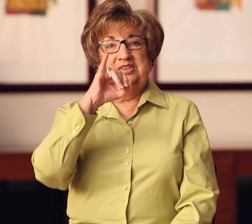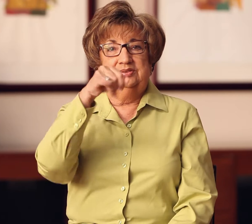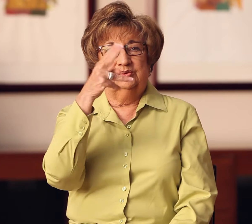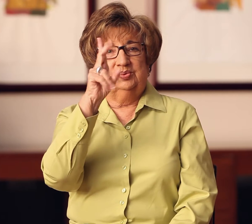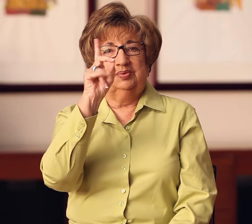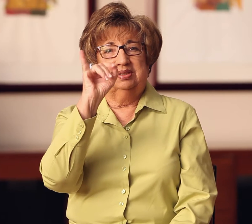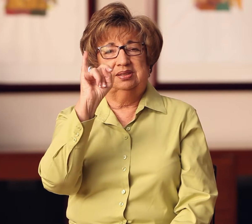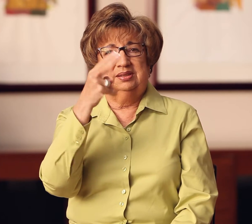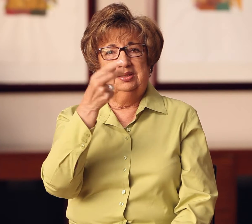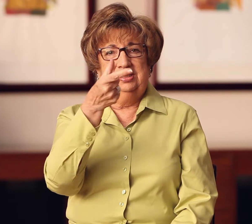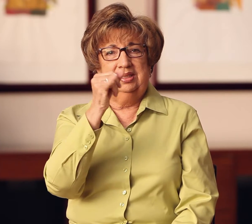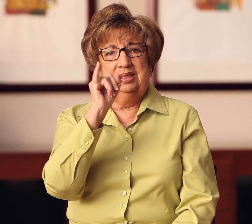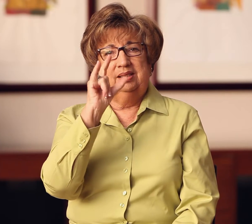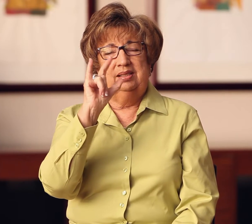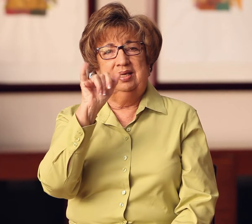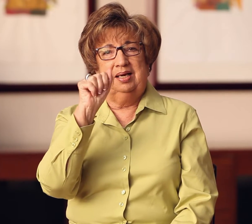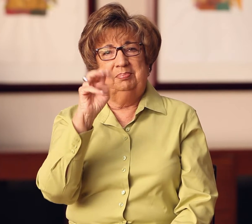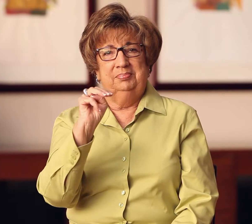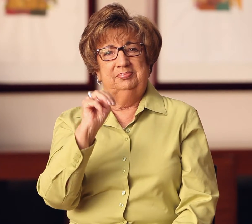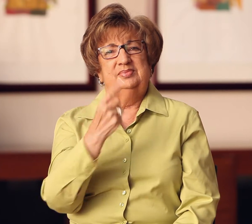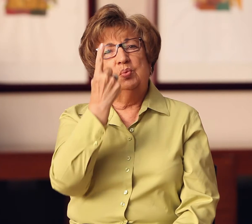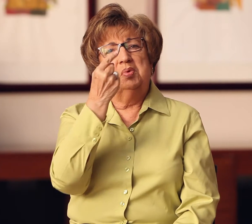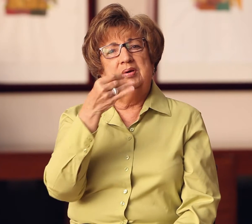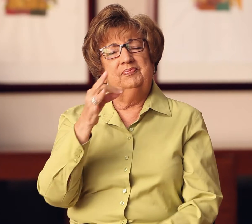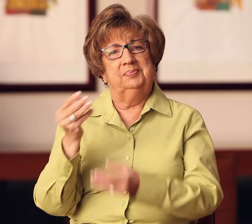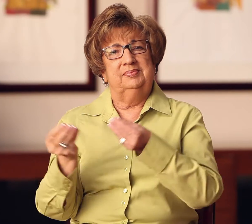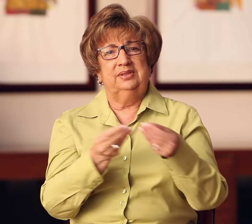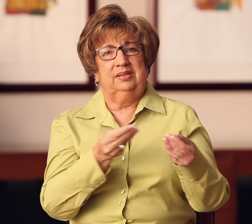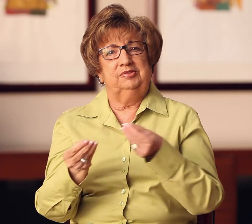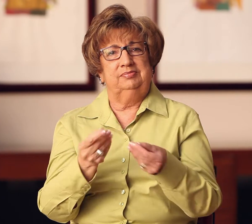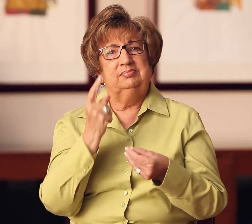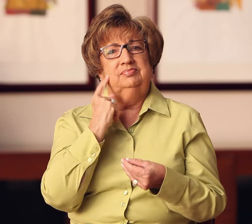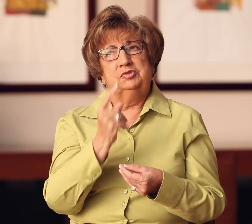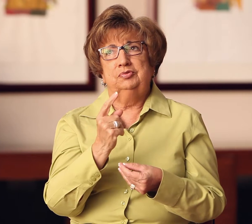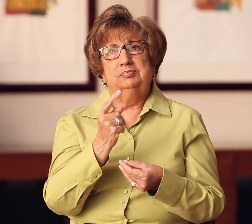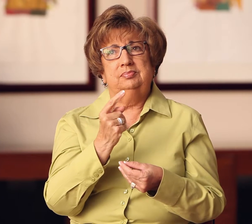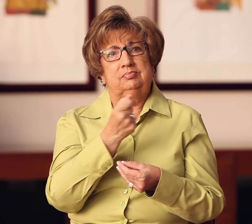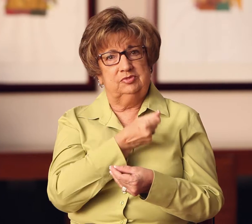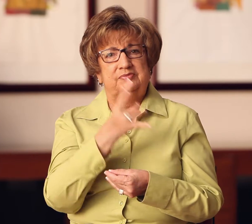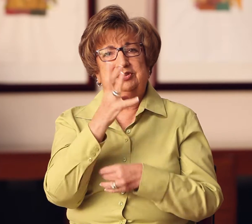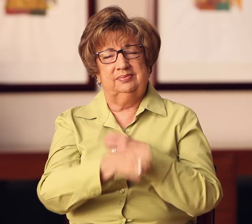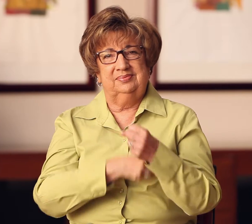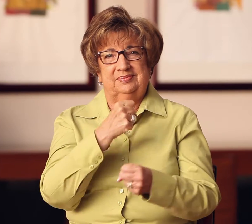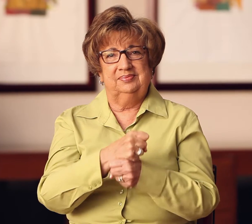Hello, I'm Judith Gilliam. I'm one of the mediators, I've been one for several years.